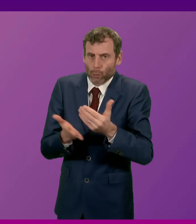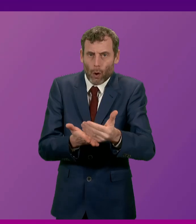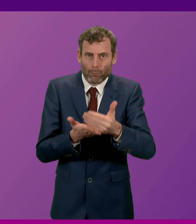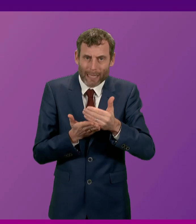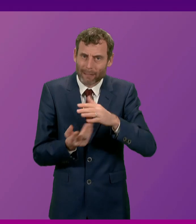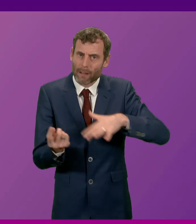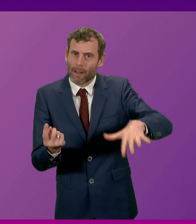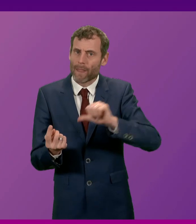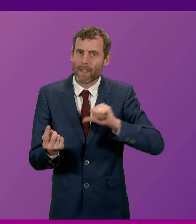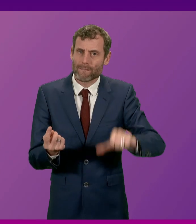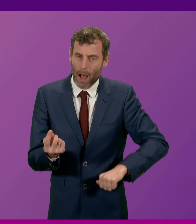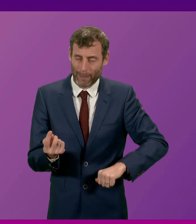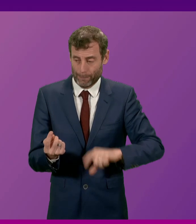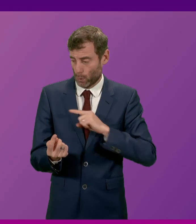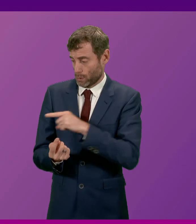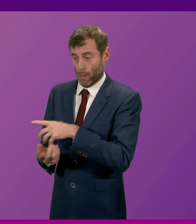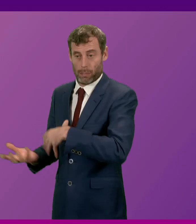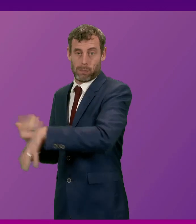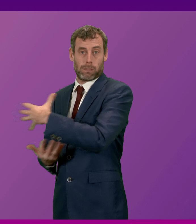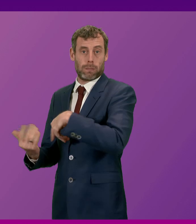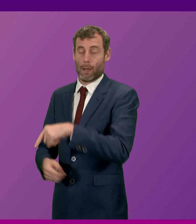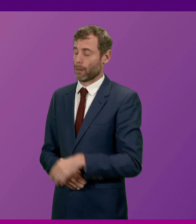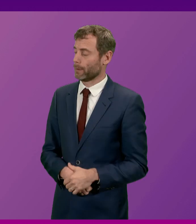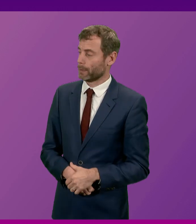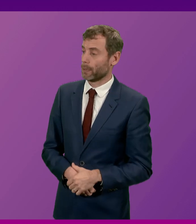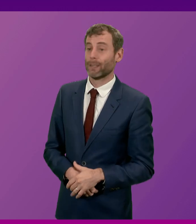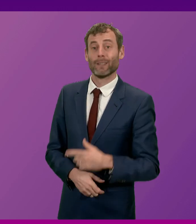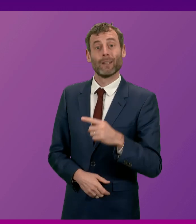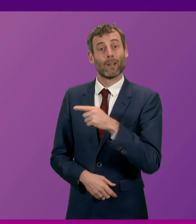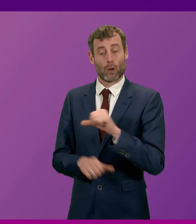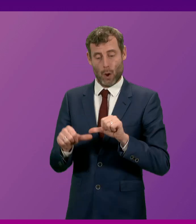The implications for the farming sector of the post-Brexit arrangements are